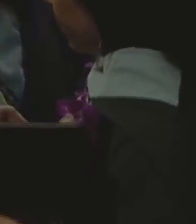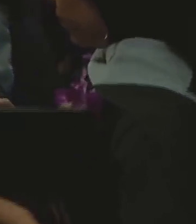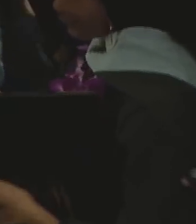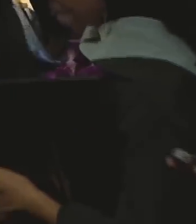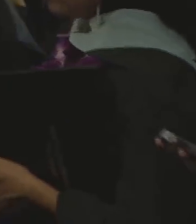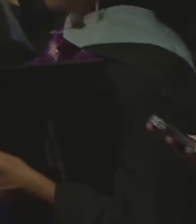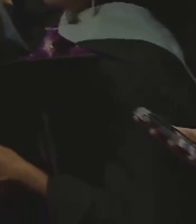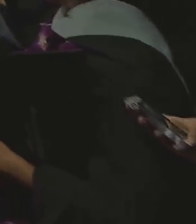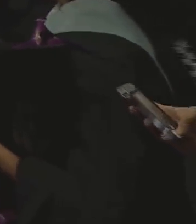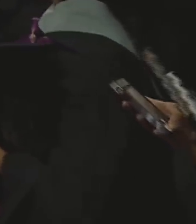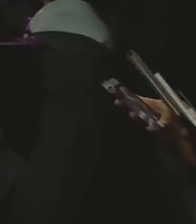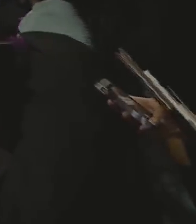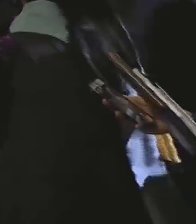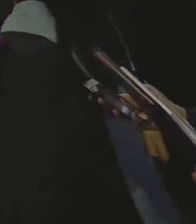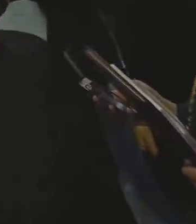OH